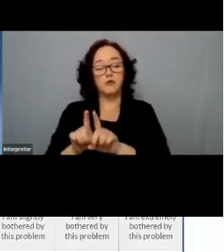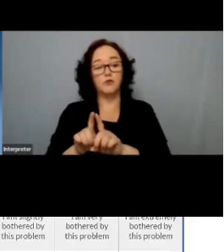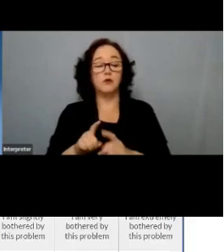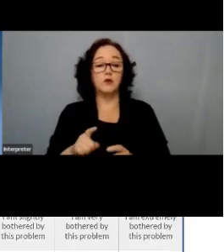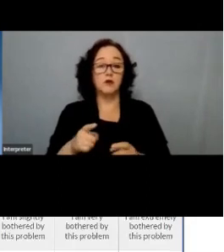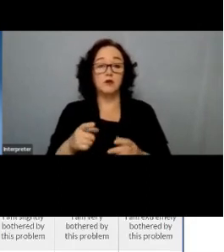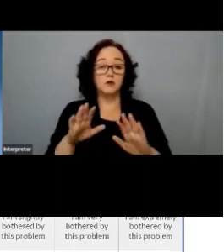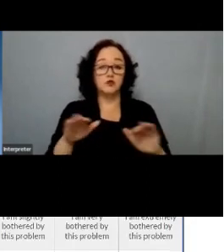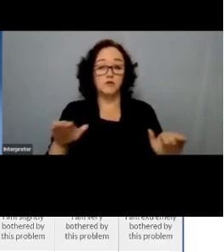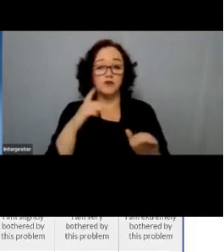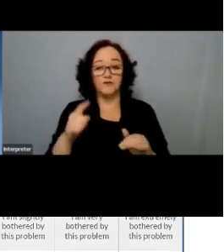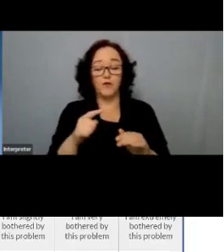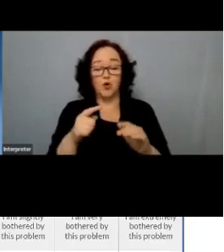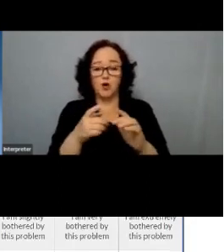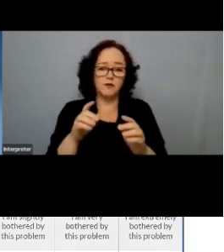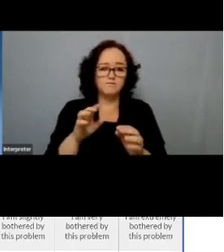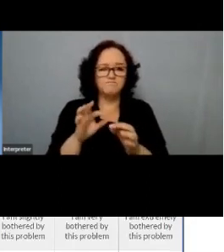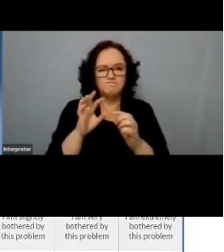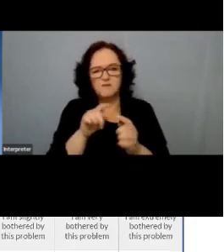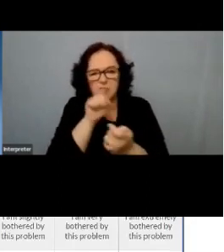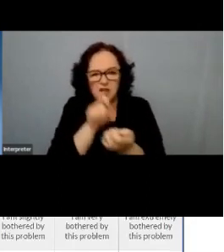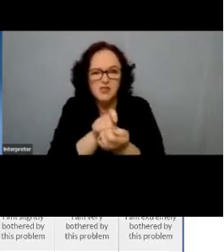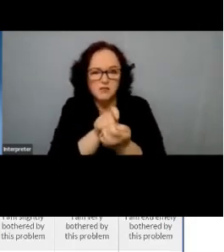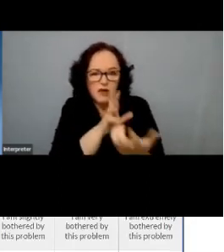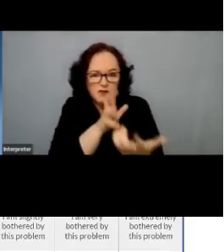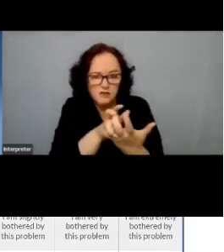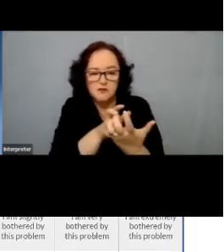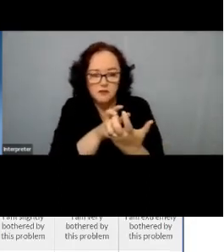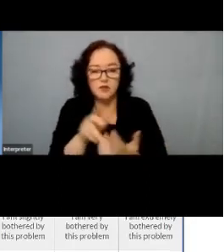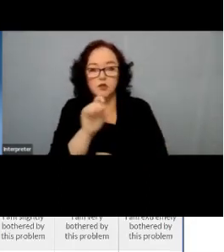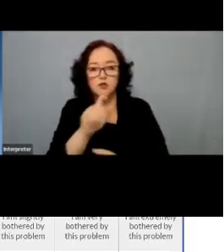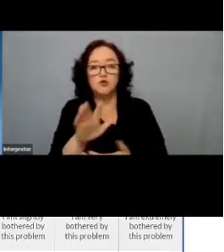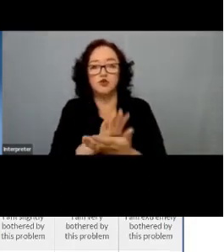sheets, so whatever their report, having an issue with, you can then come up with a tip